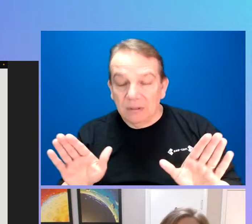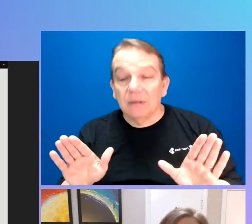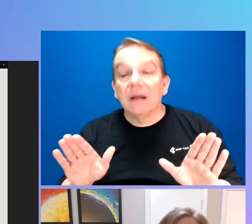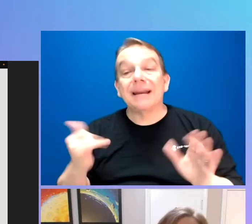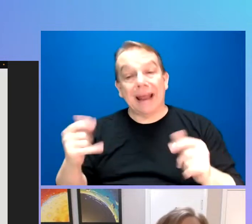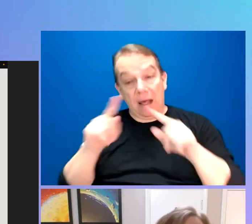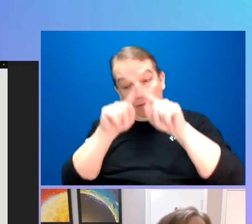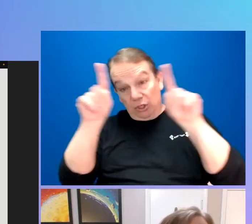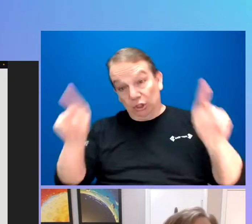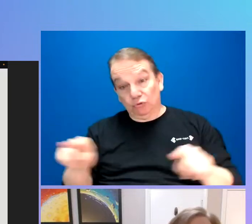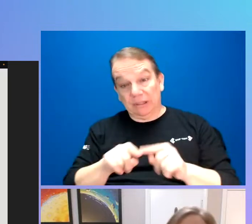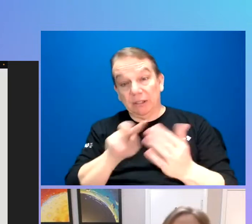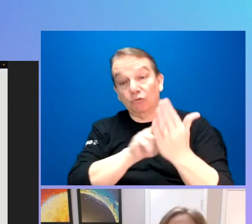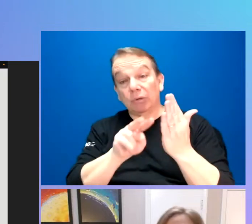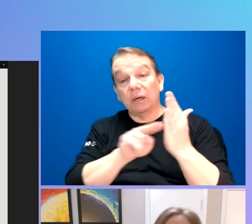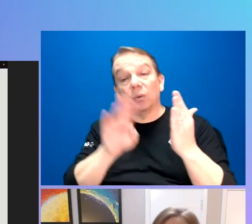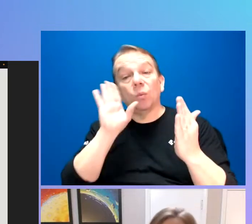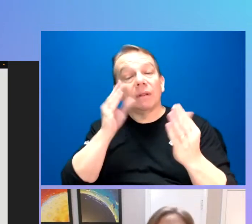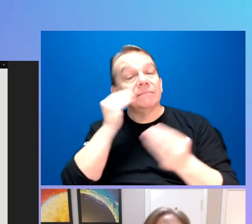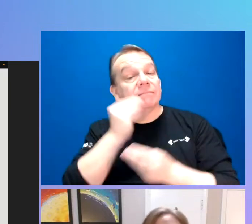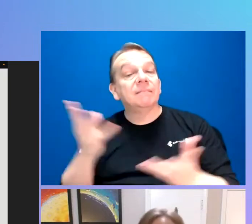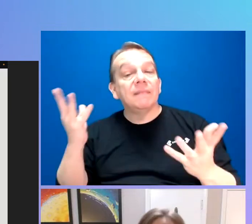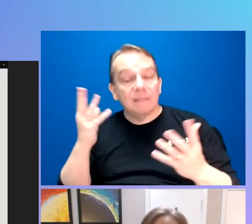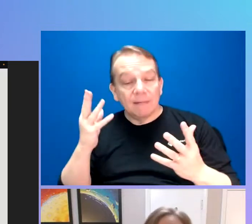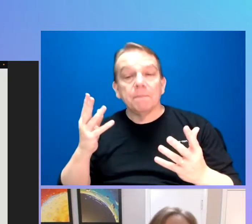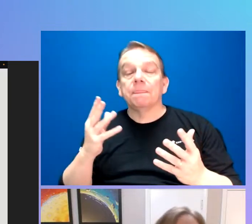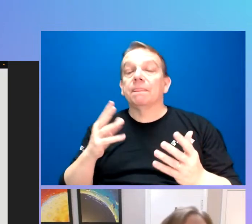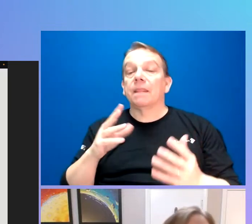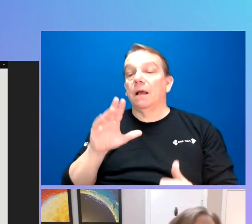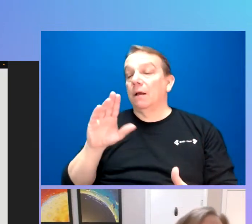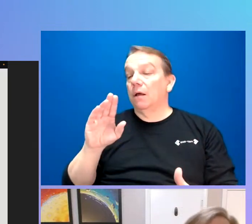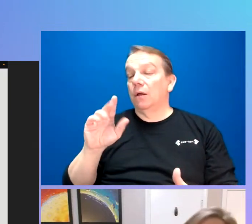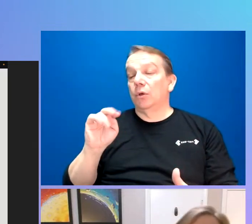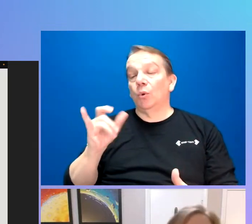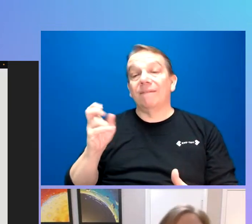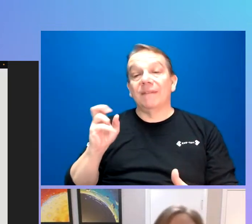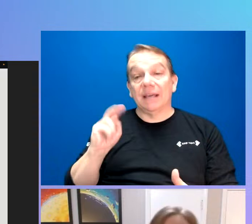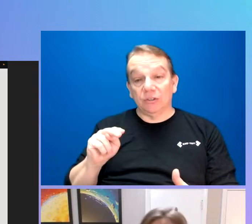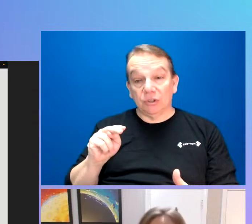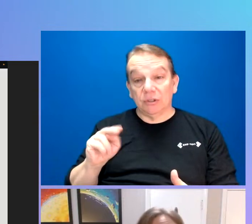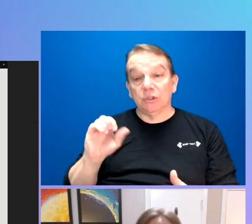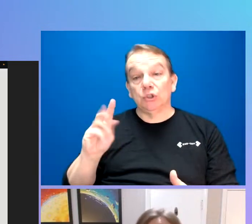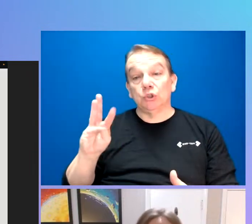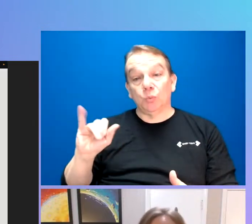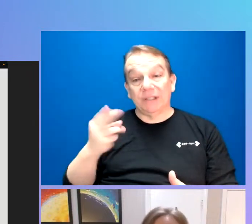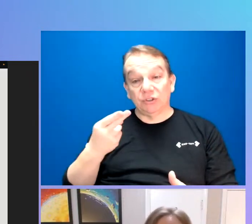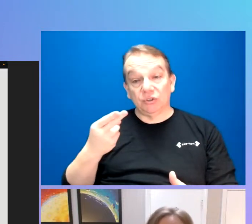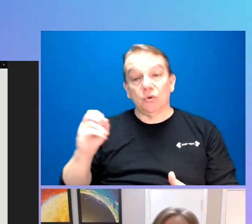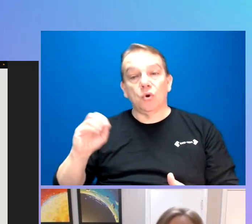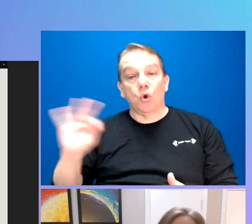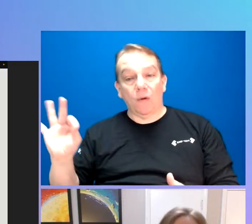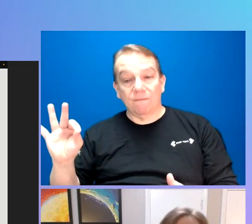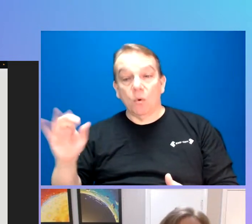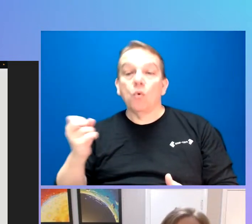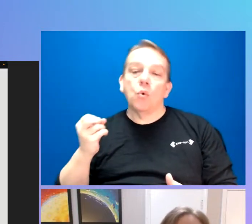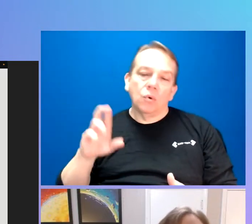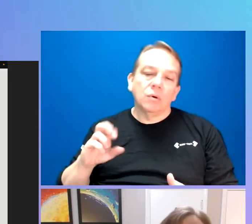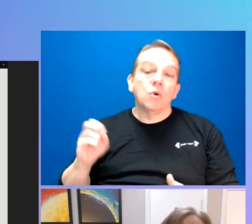something like notification switch off or notifications